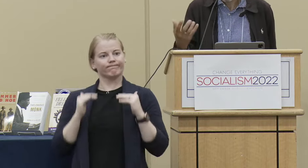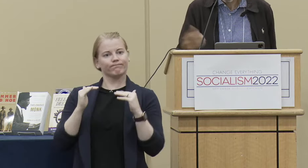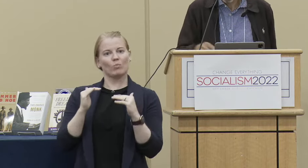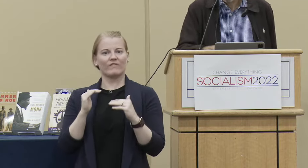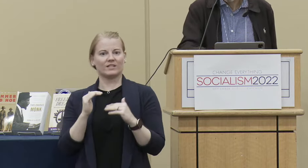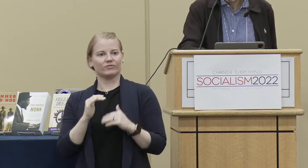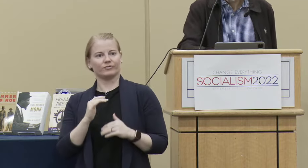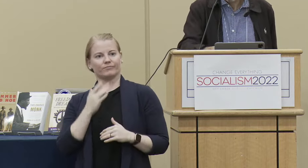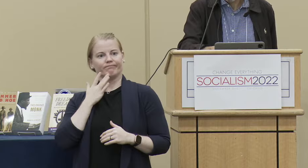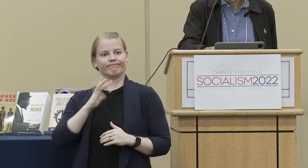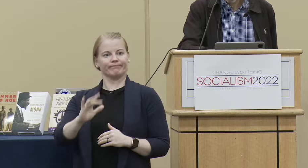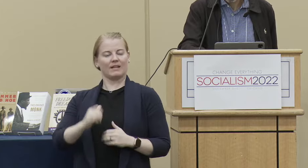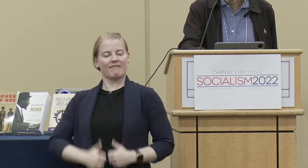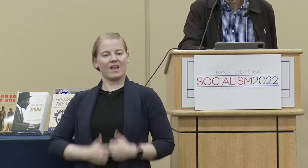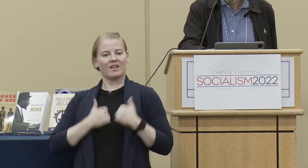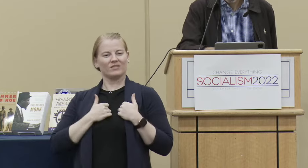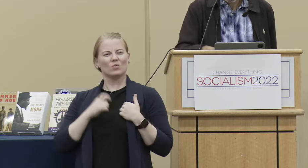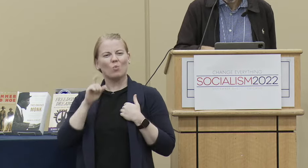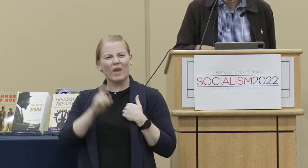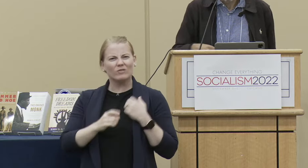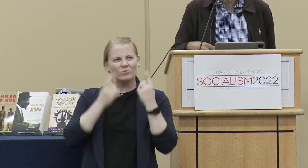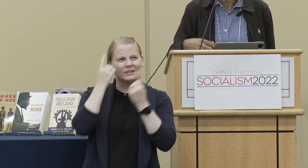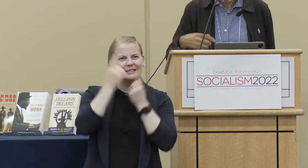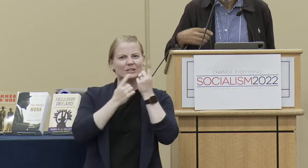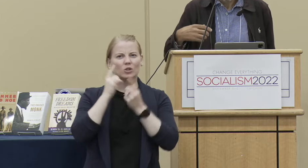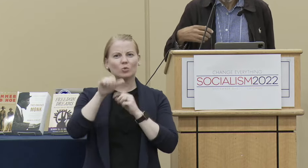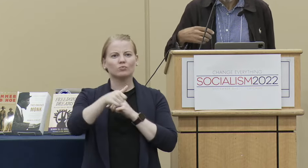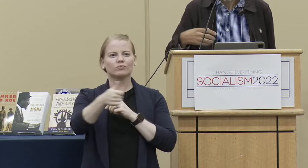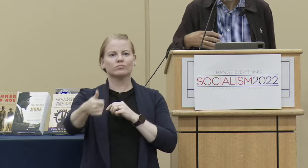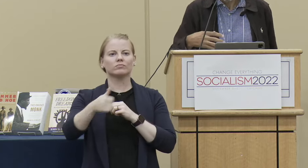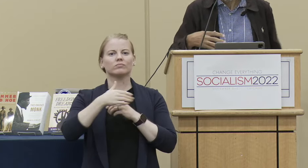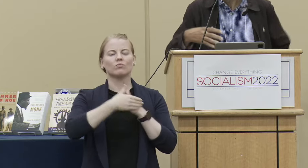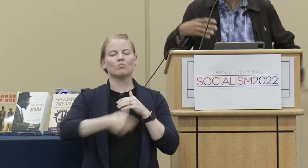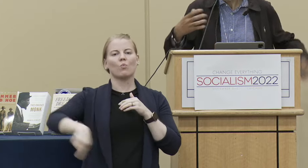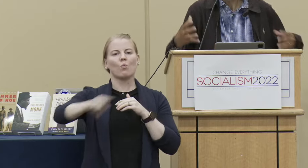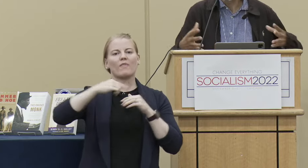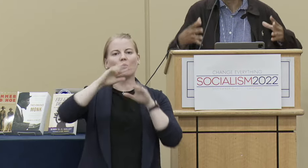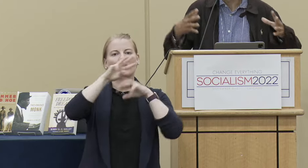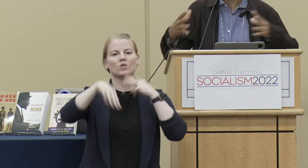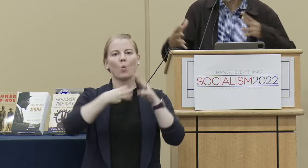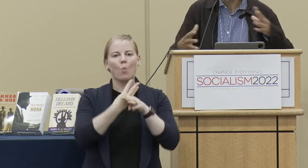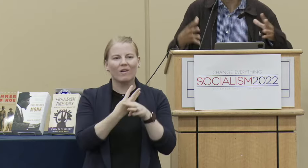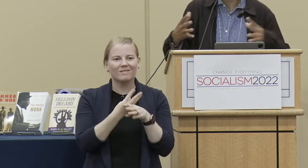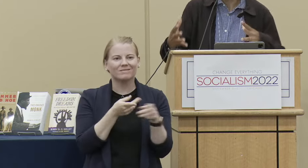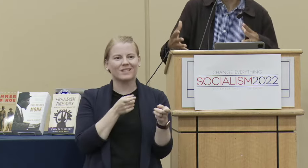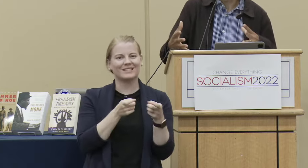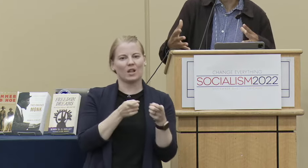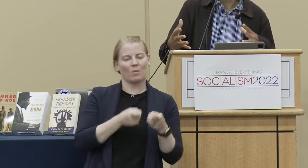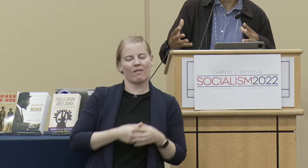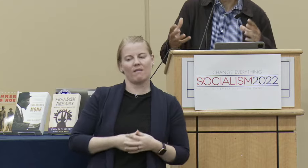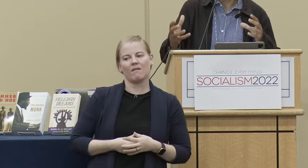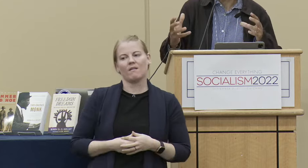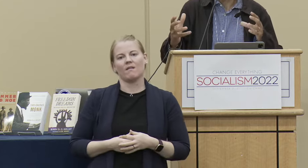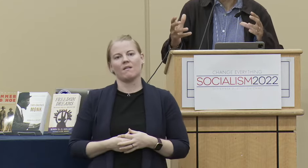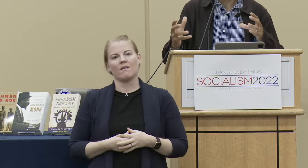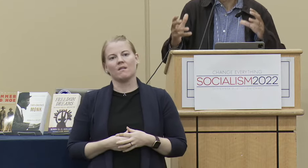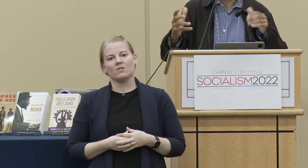Socialism, even in our privileged life, even privileged working class, we've got to think about what the world is dealing with. So, the result of this kind of